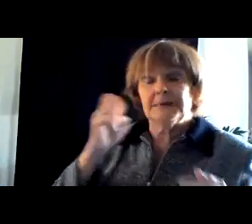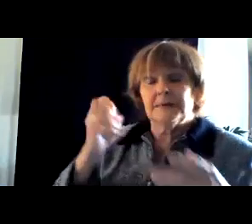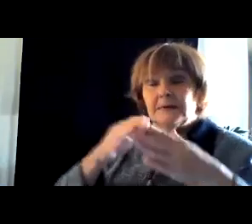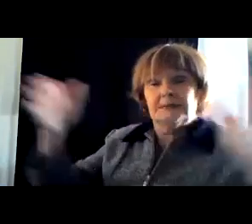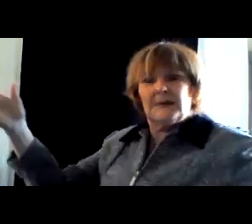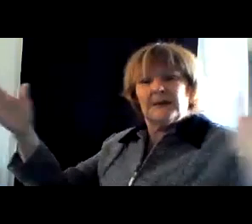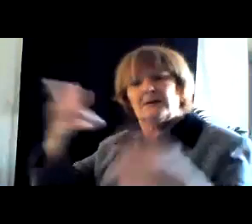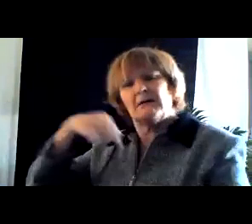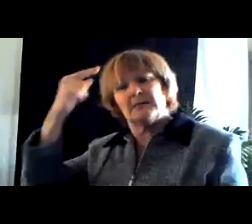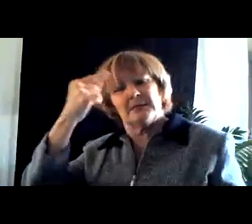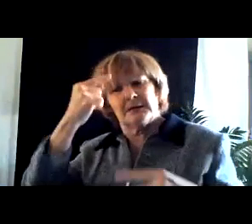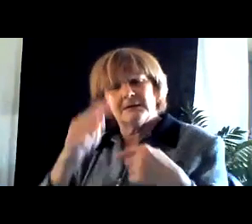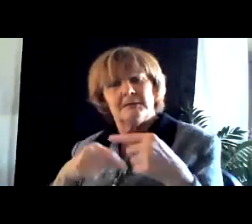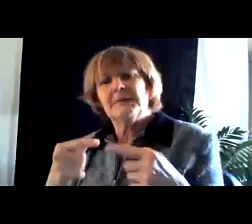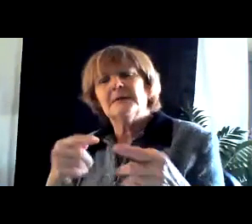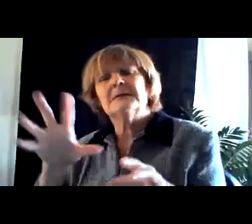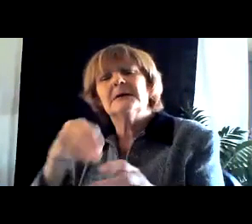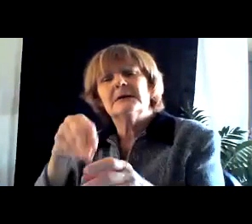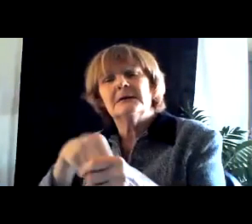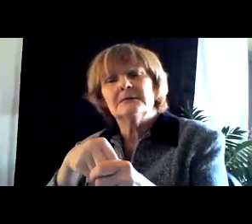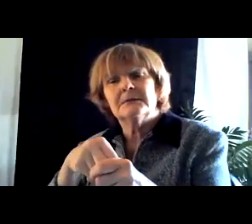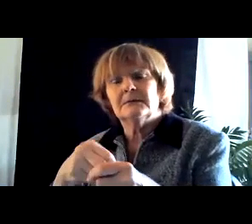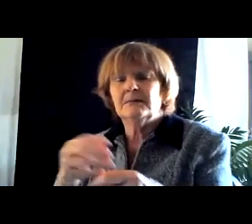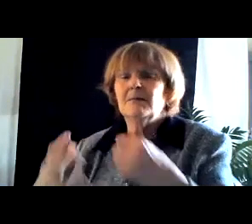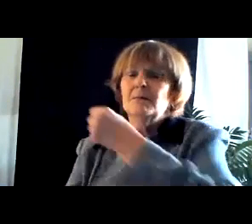to now include issues such as poverty, health inequities,